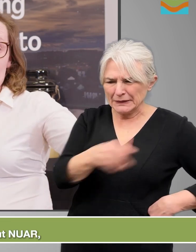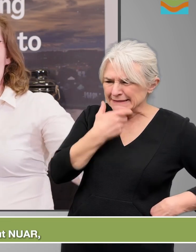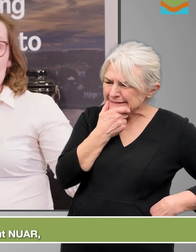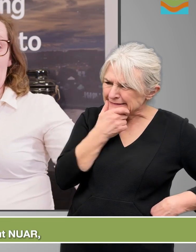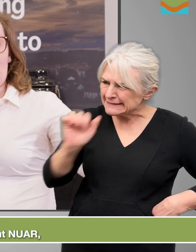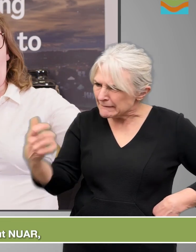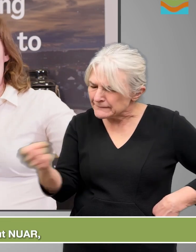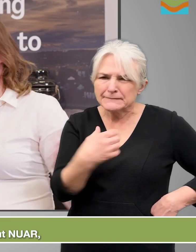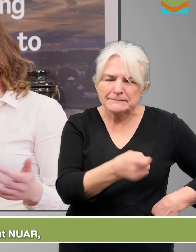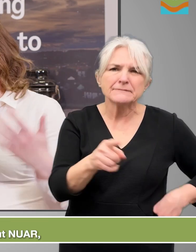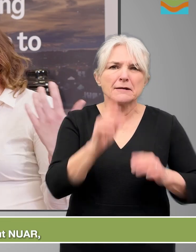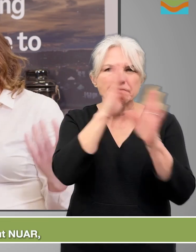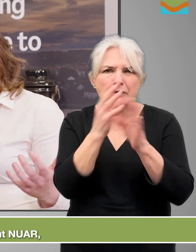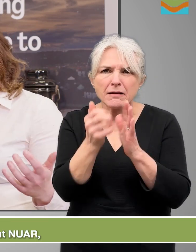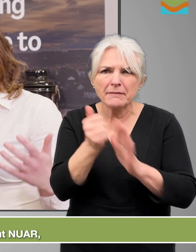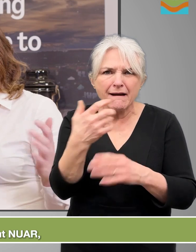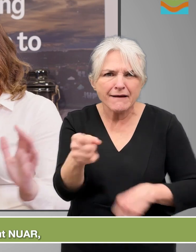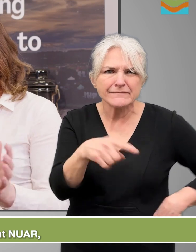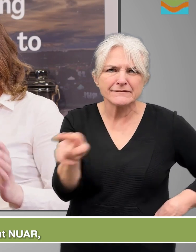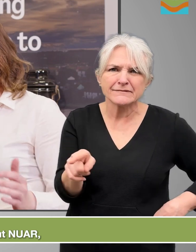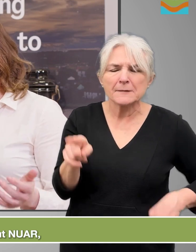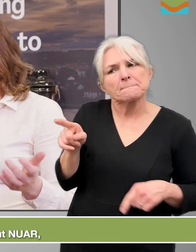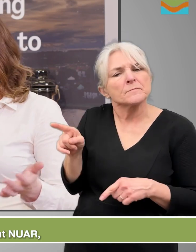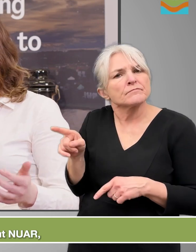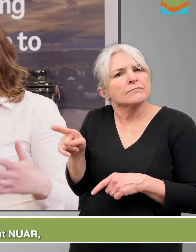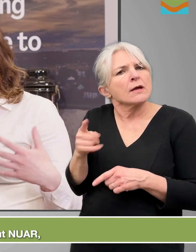much like Holger said also about NUAR,